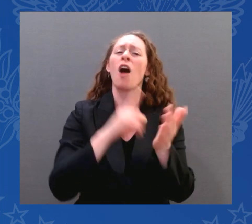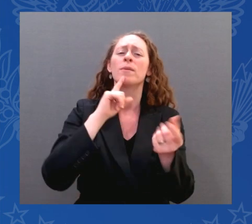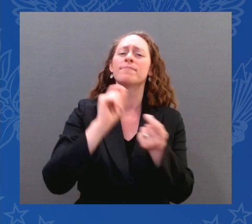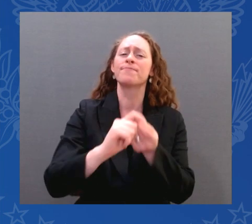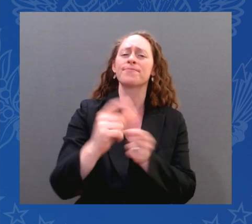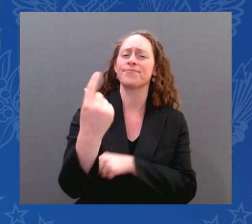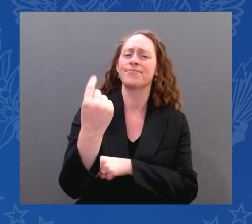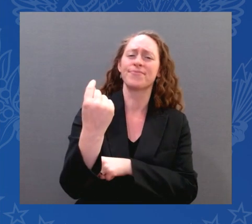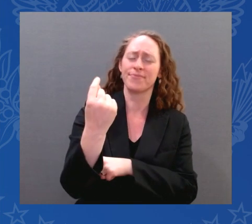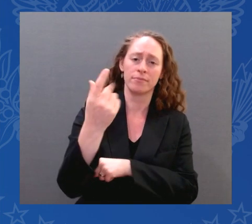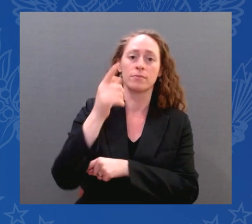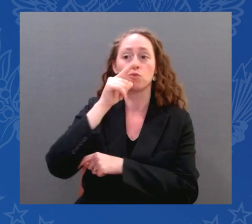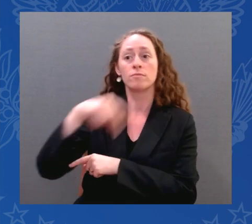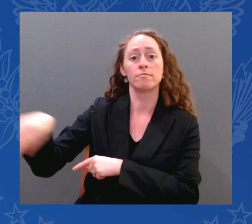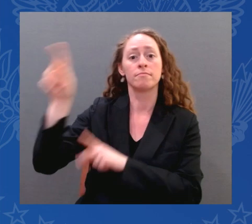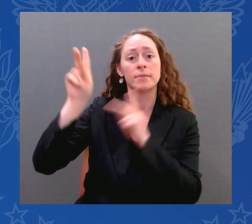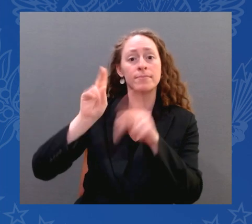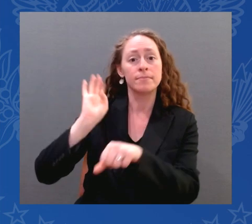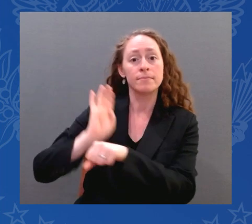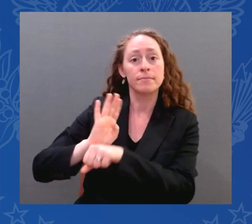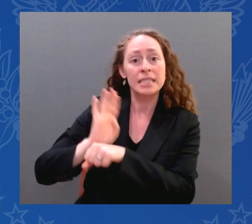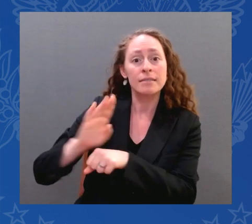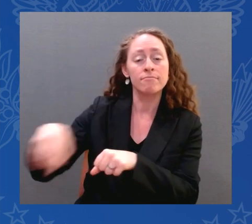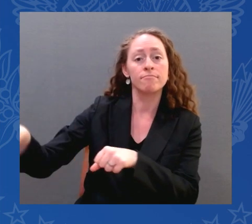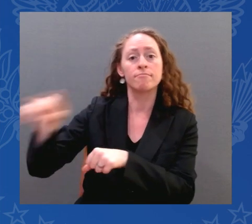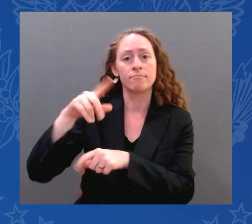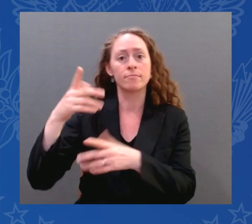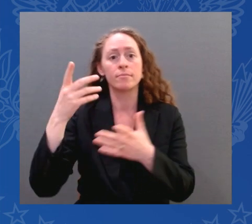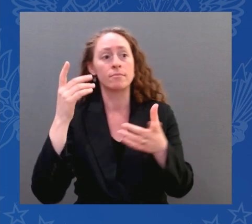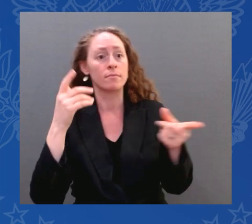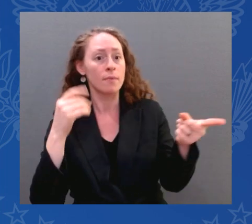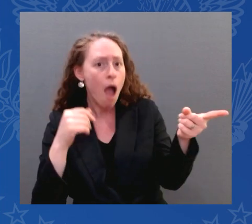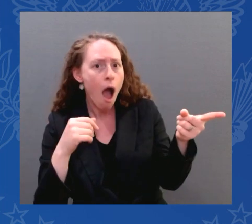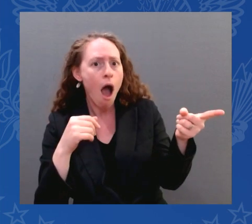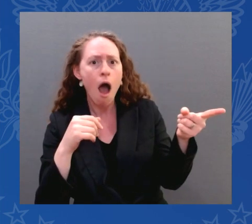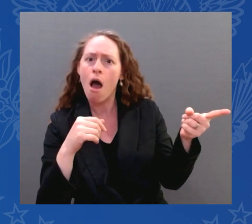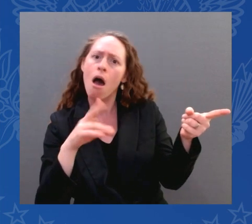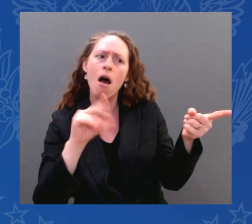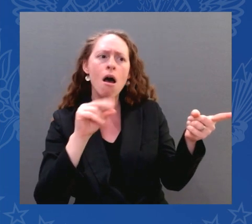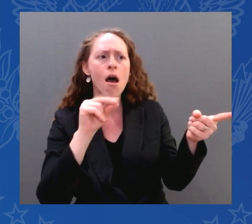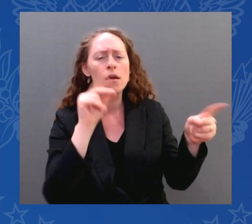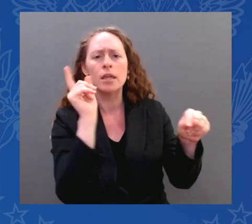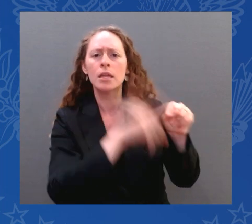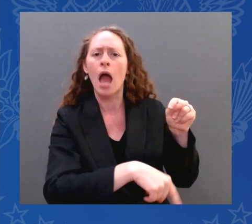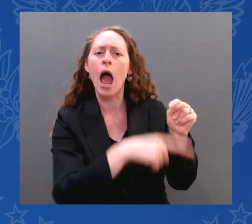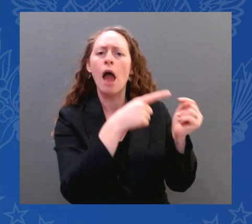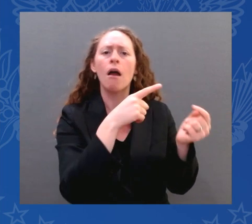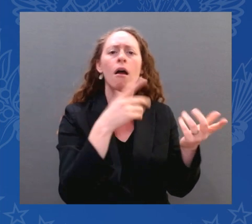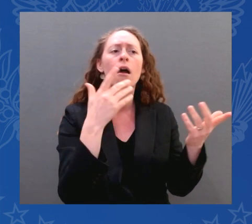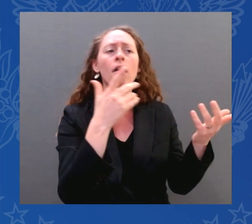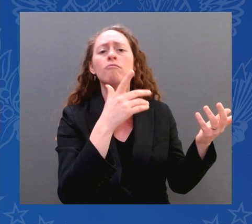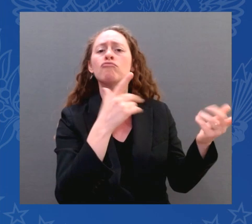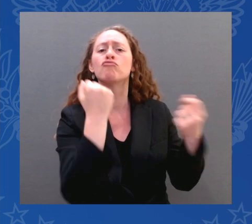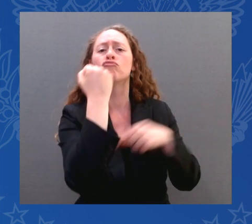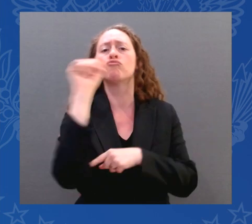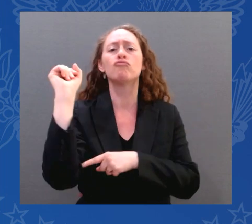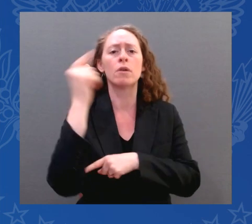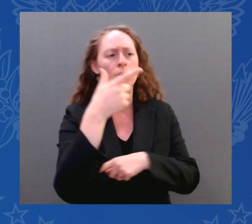It will also ensure that we get necessary imports into our country and that our agricultural goods